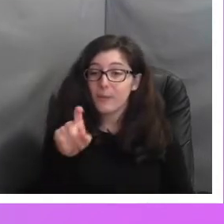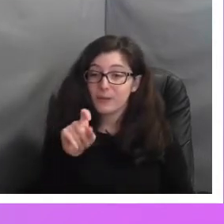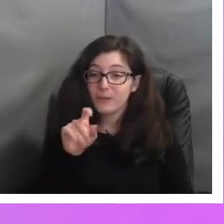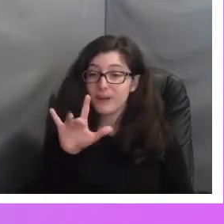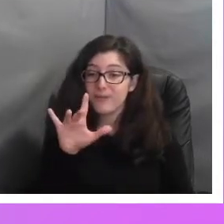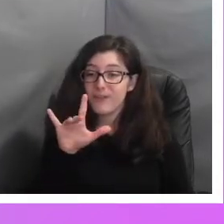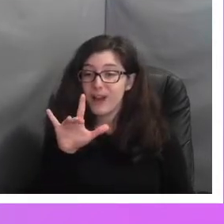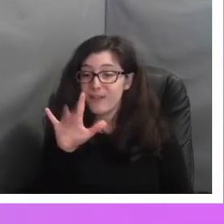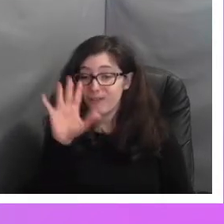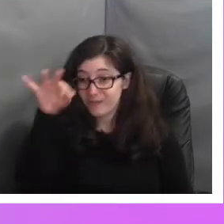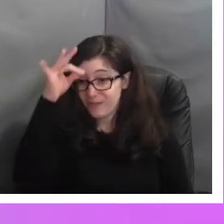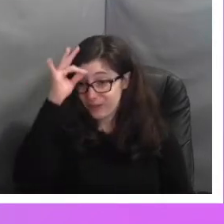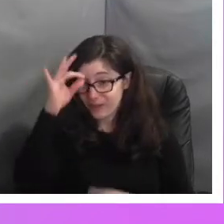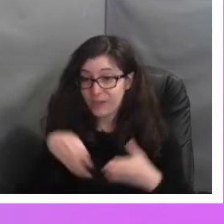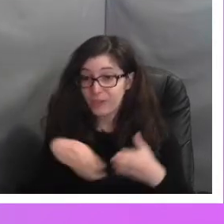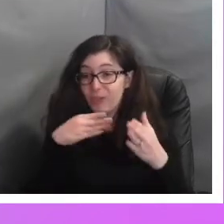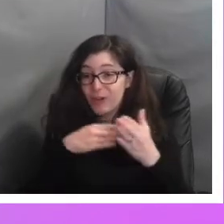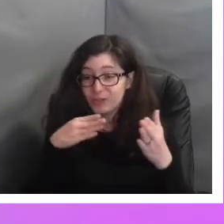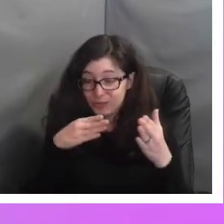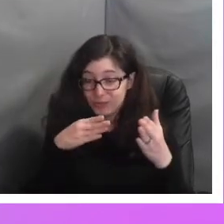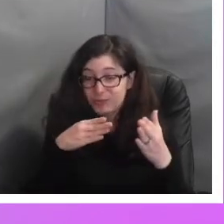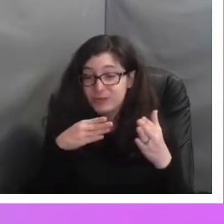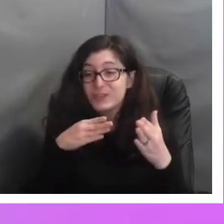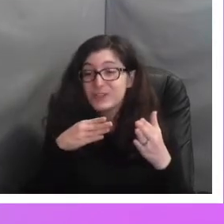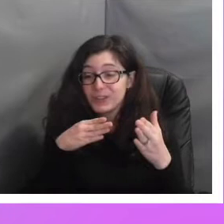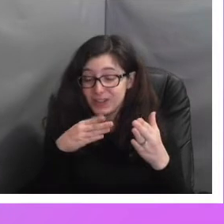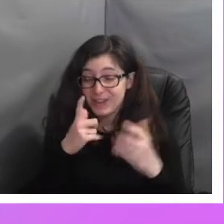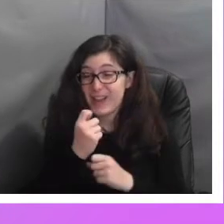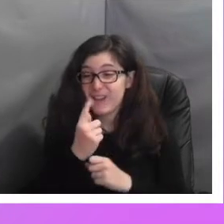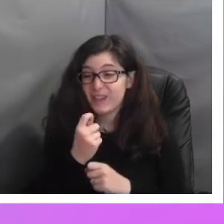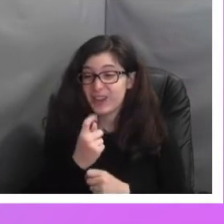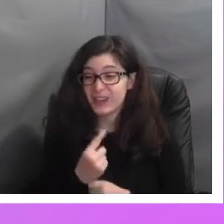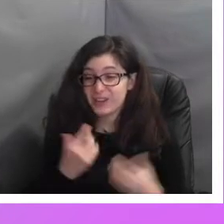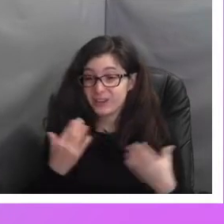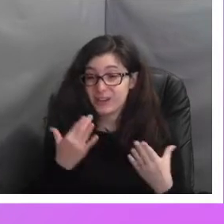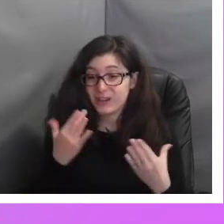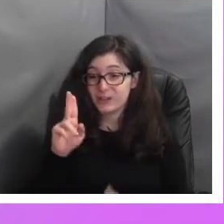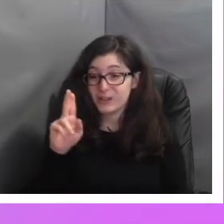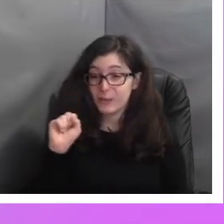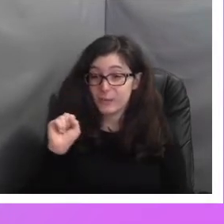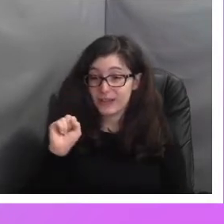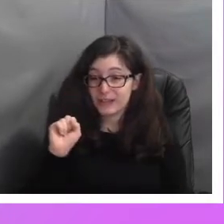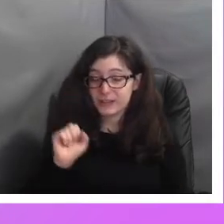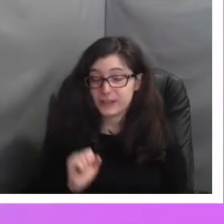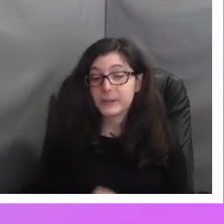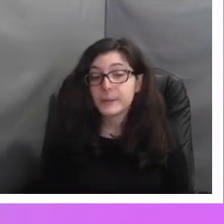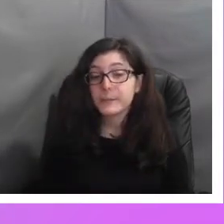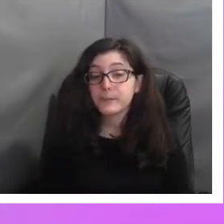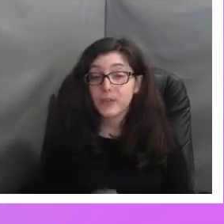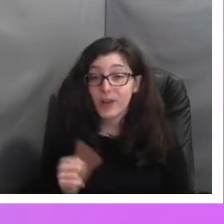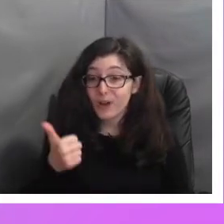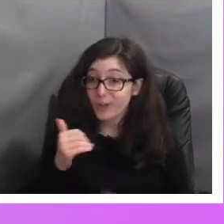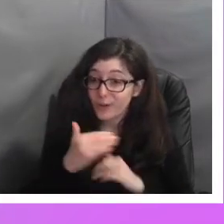about inaccessible websites and technologies every year, but other countries, including Canada and the EU,